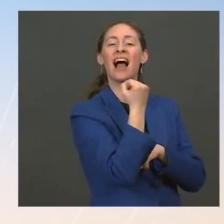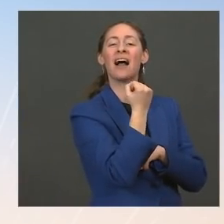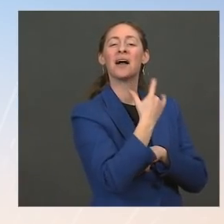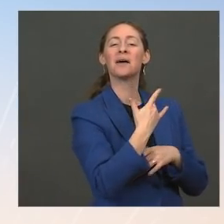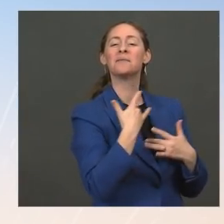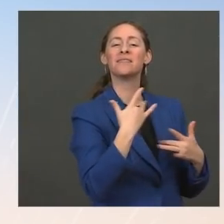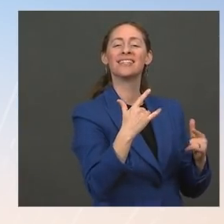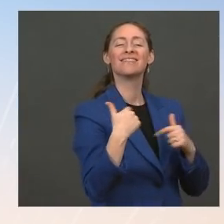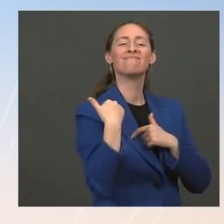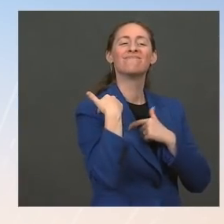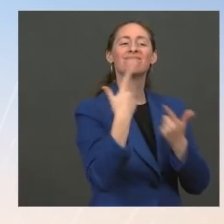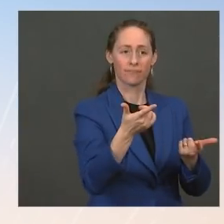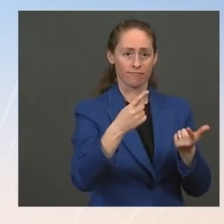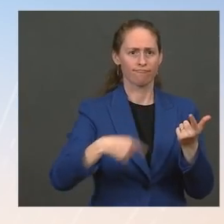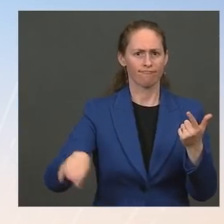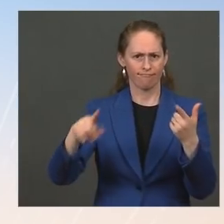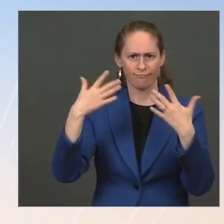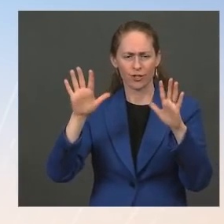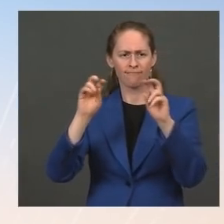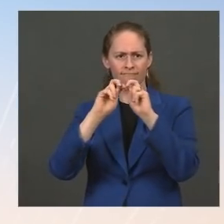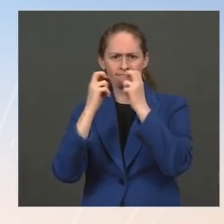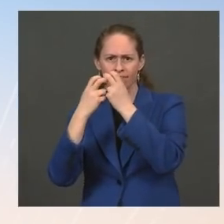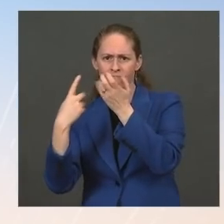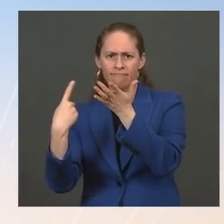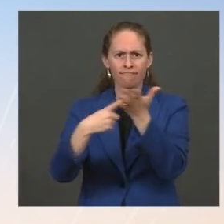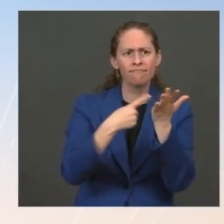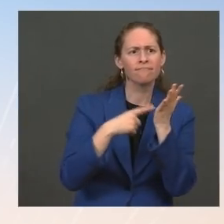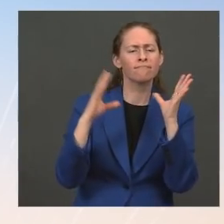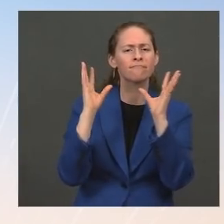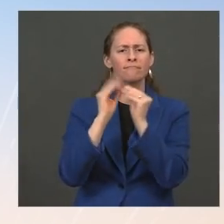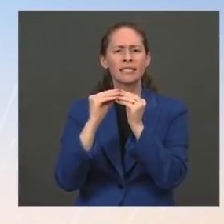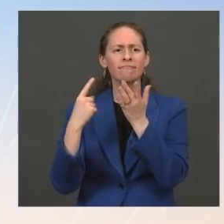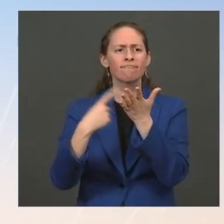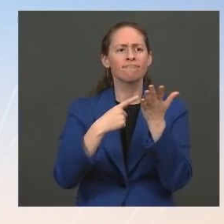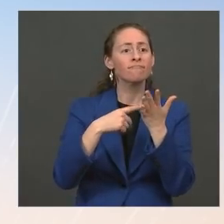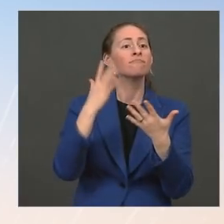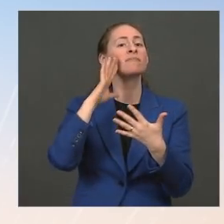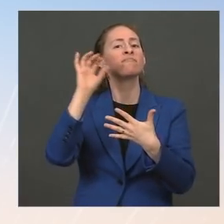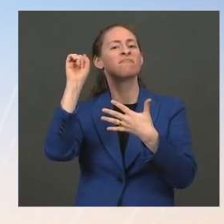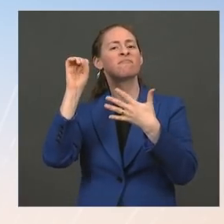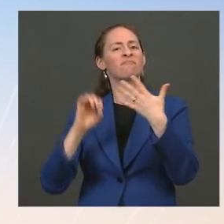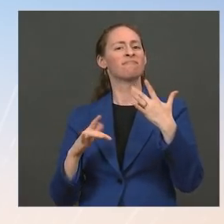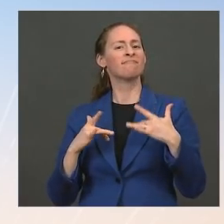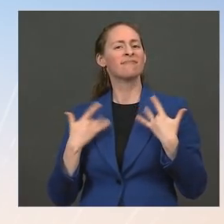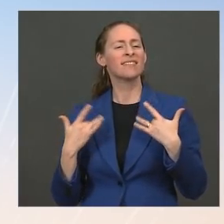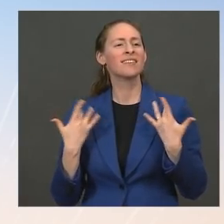on the administration's work to strengthen the nation's supply chains, lower everyday costs for families,